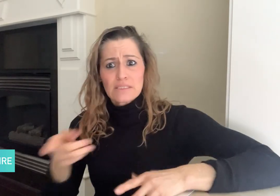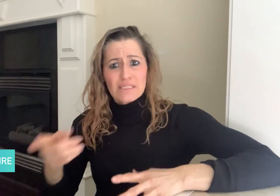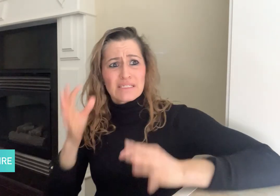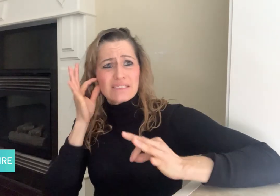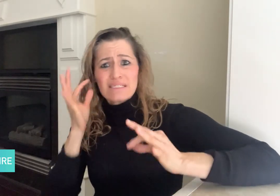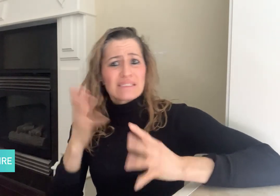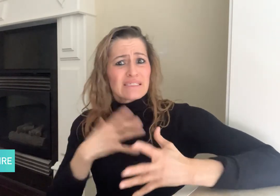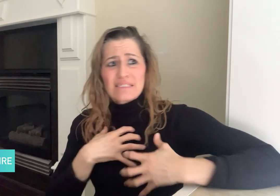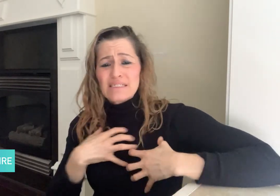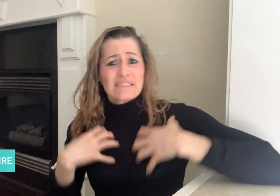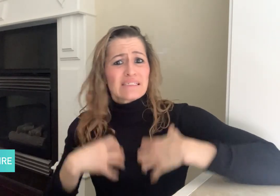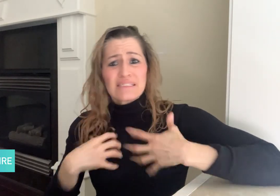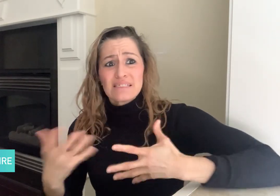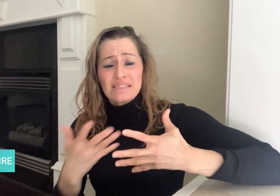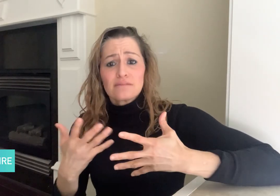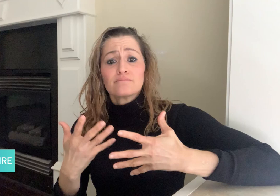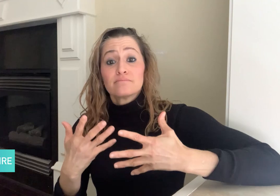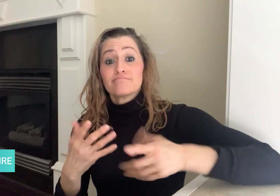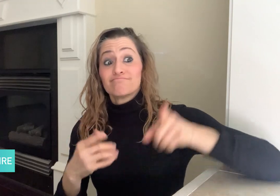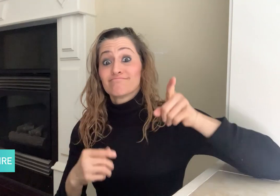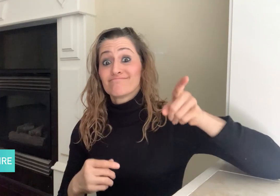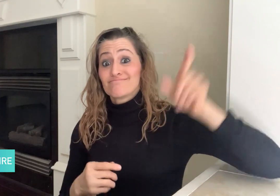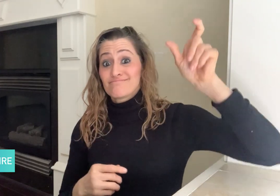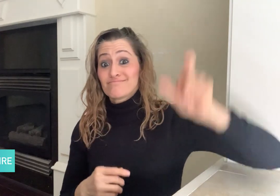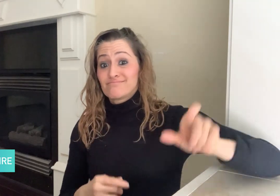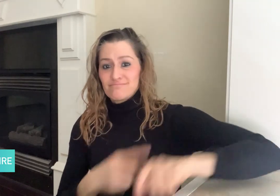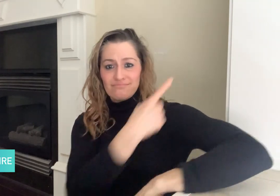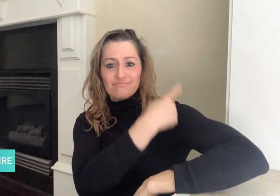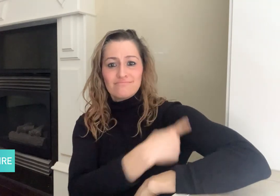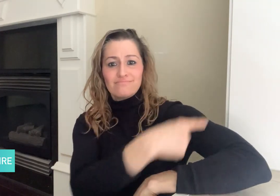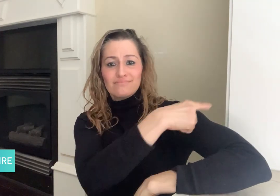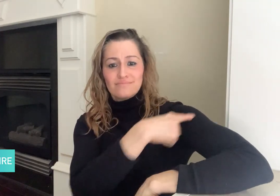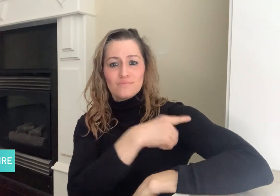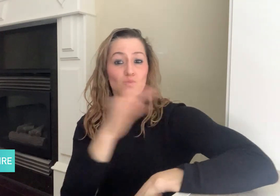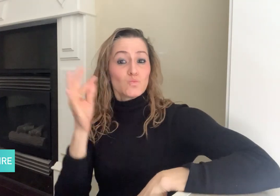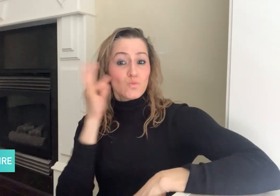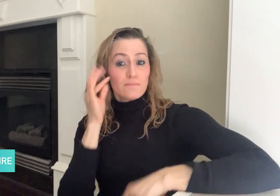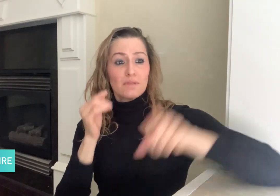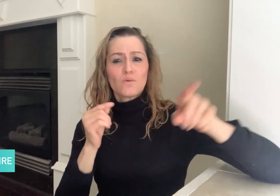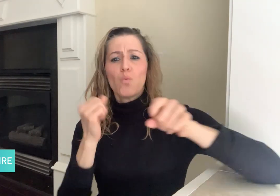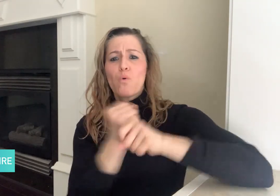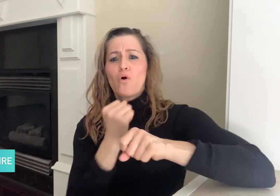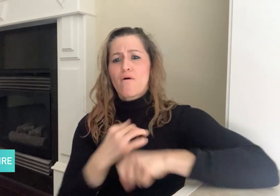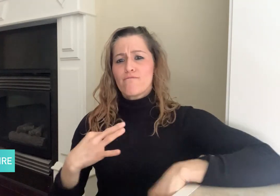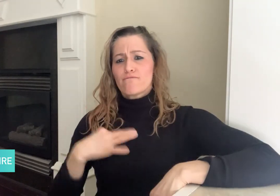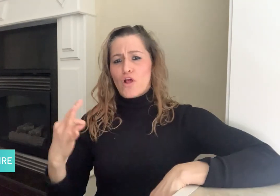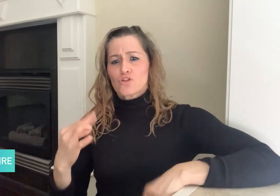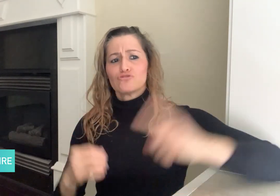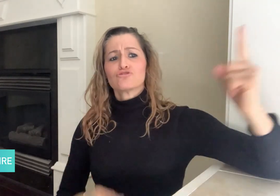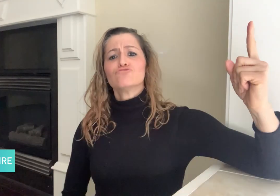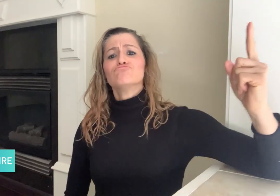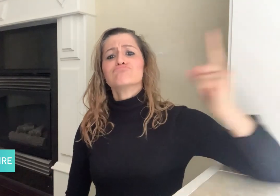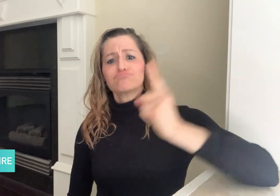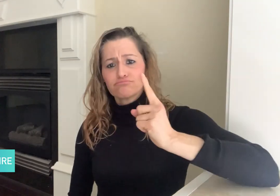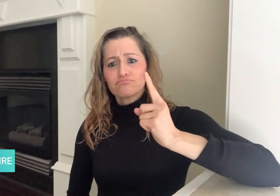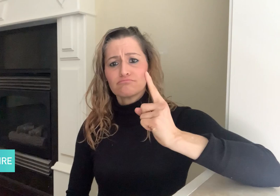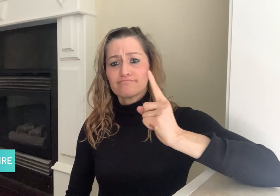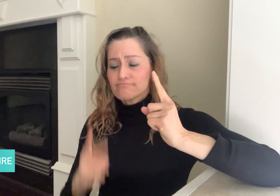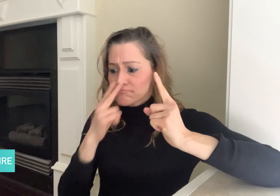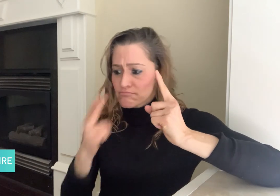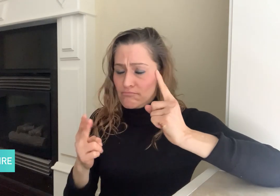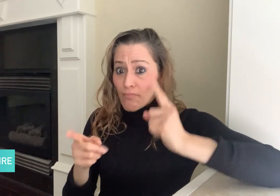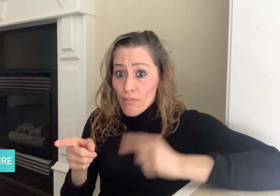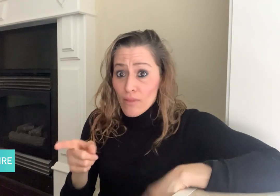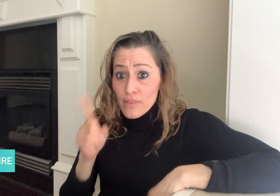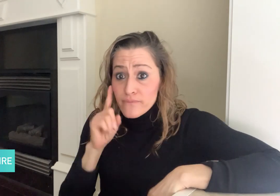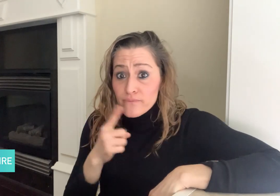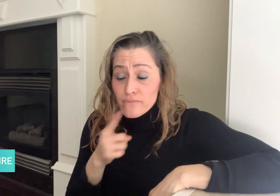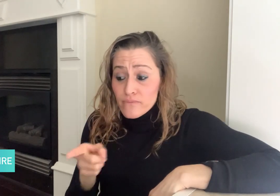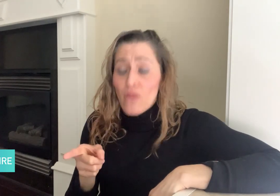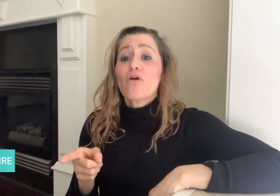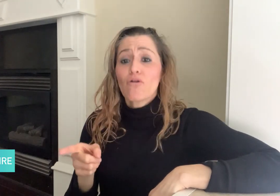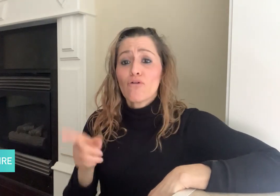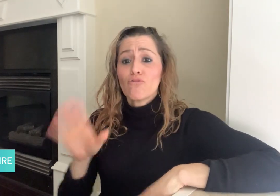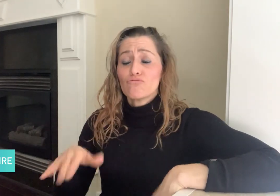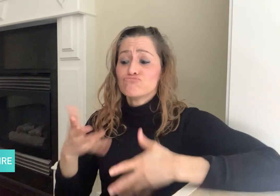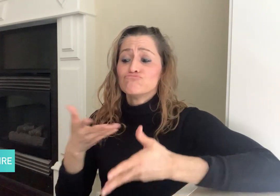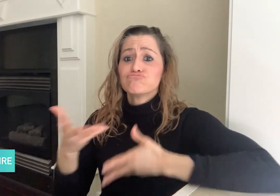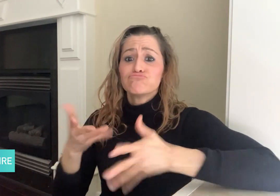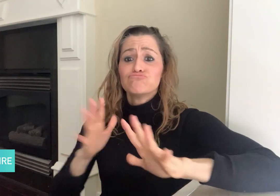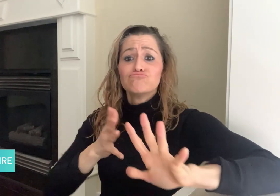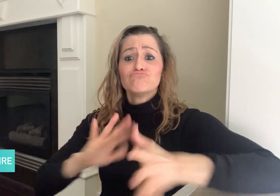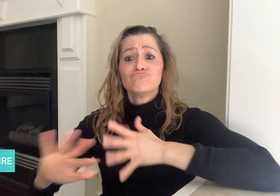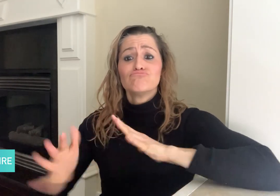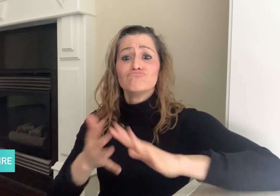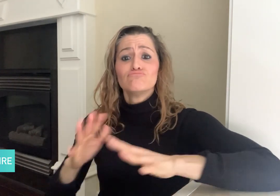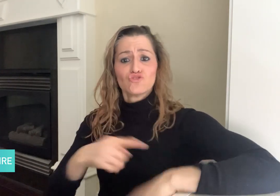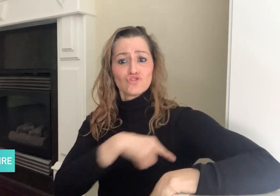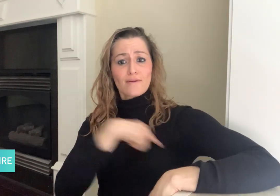A volunteer nurse came and was able to communicate with her